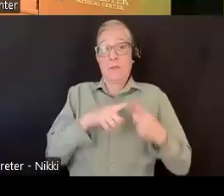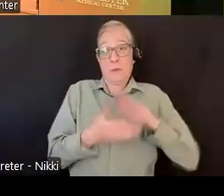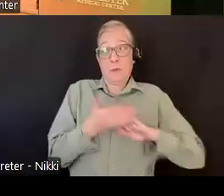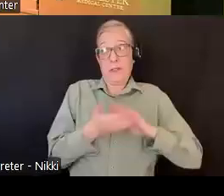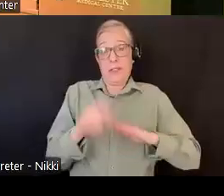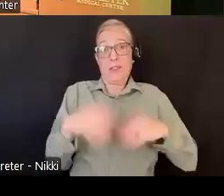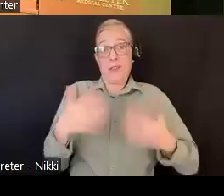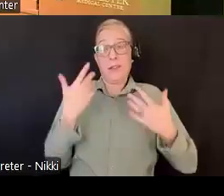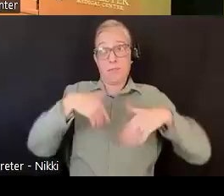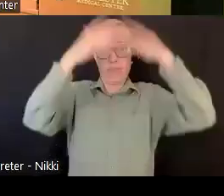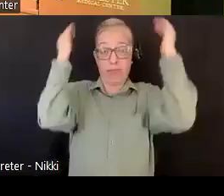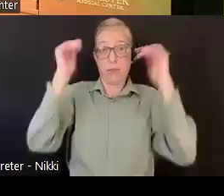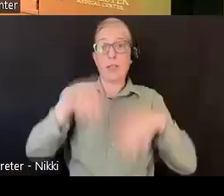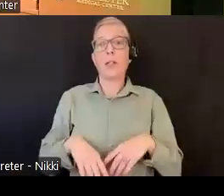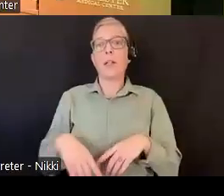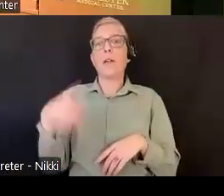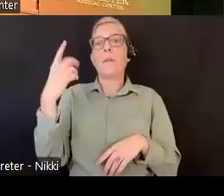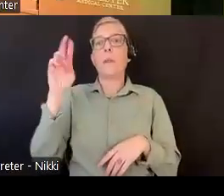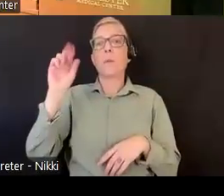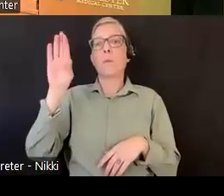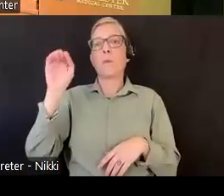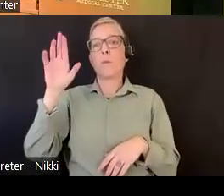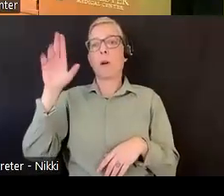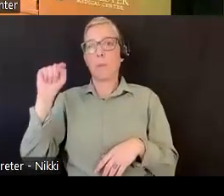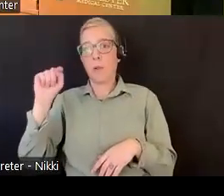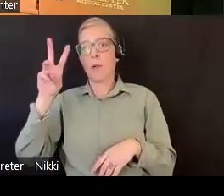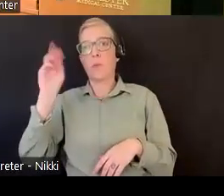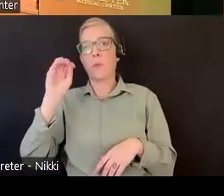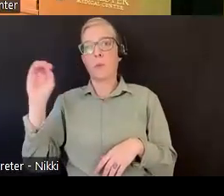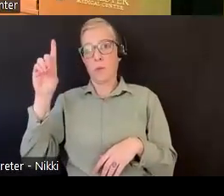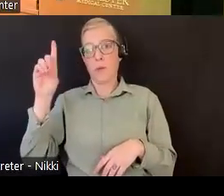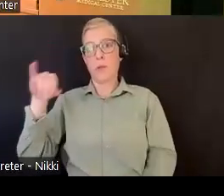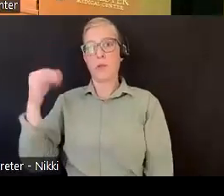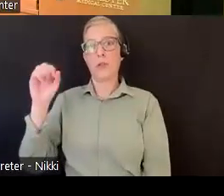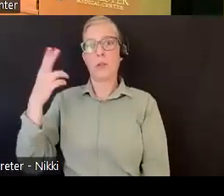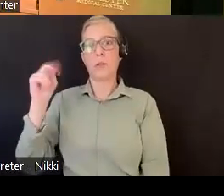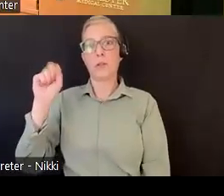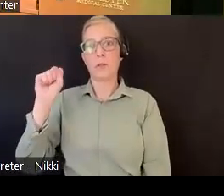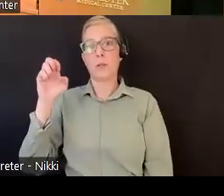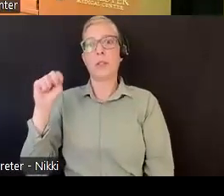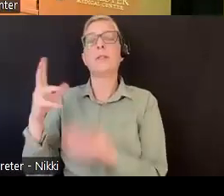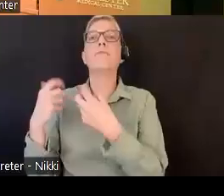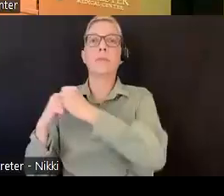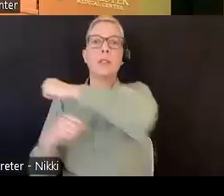Johnson Foundation came down and did a study in 2019 um looking at all the counties in Appalachian